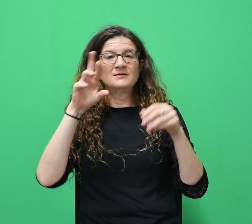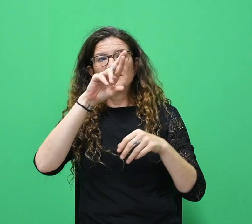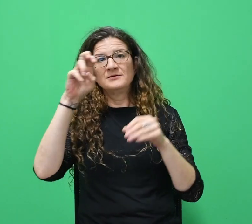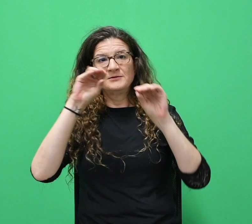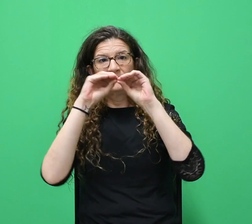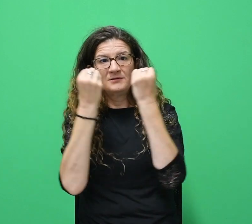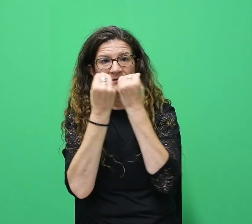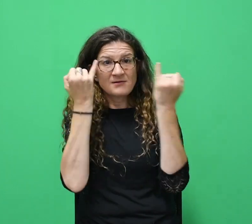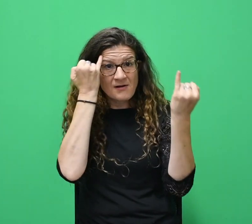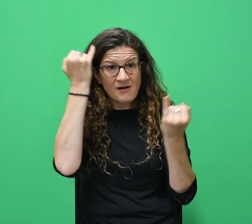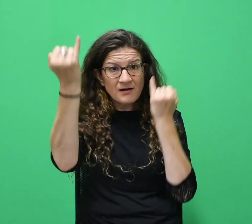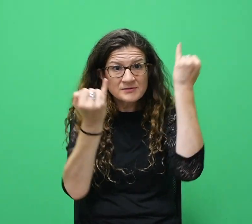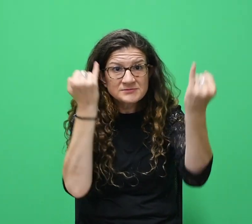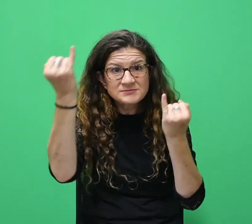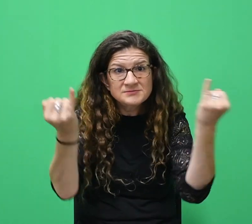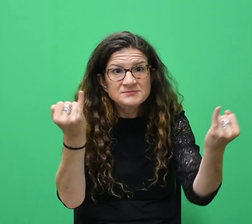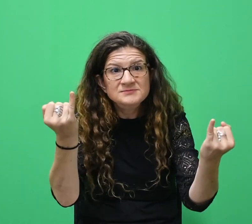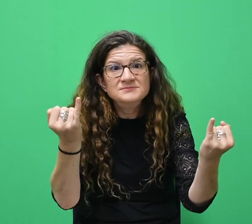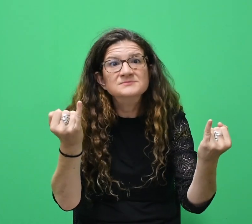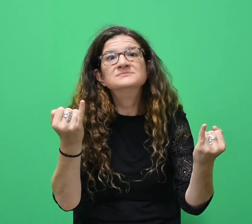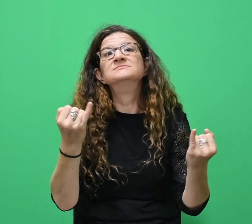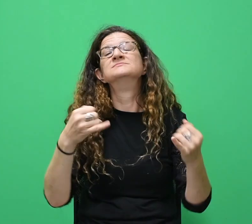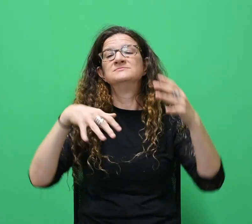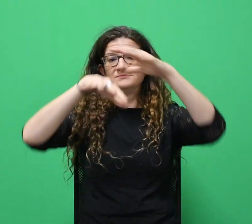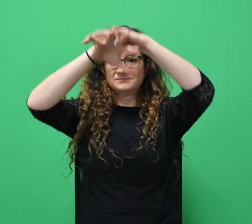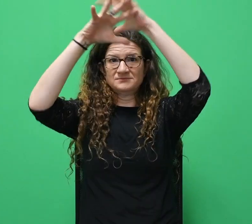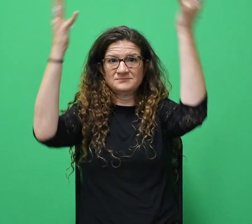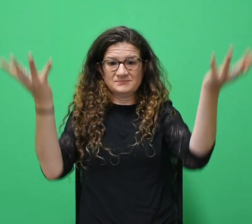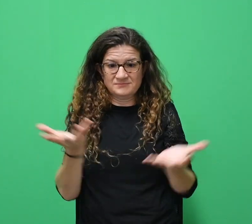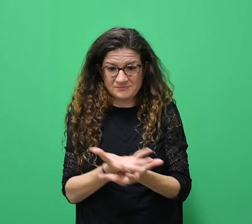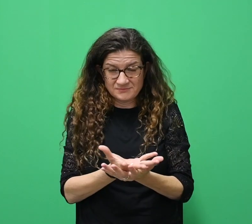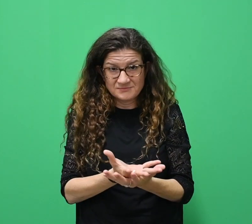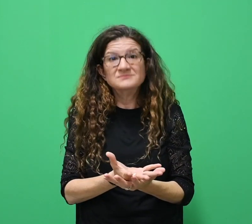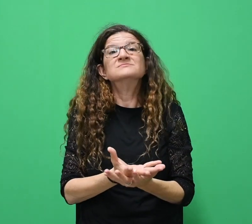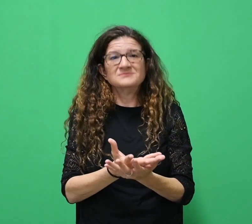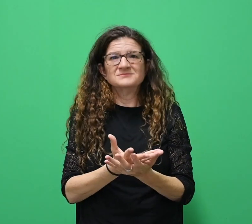for feedback including reorganization ideas overally.